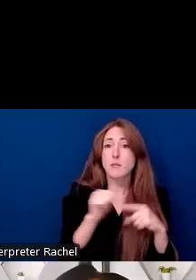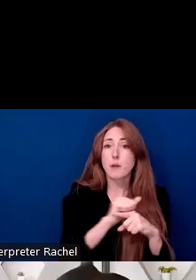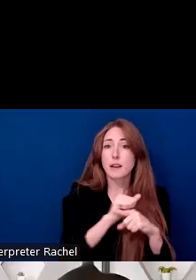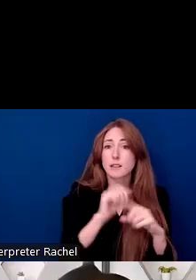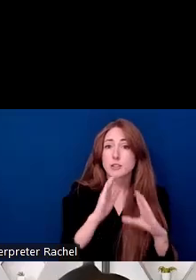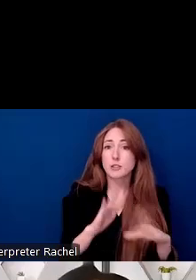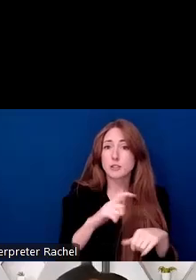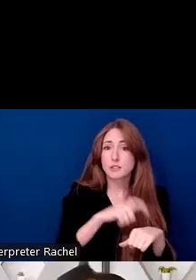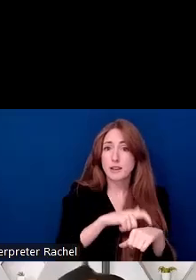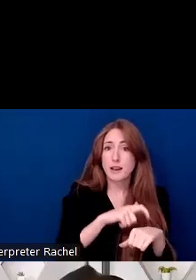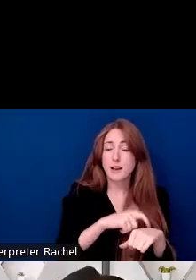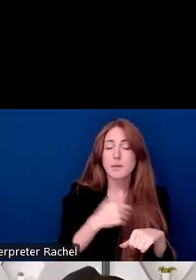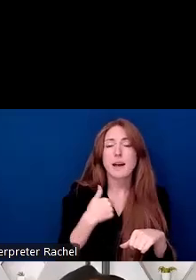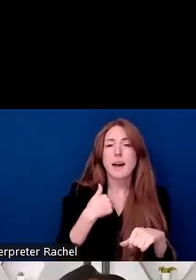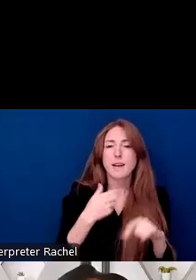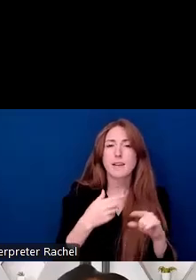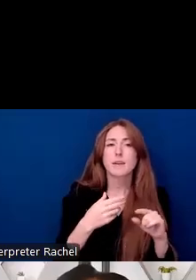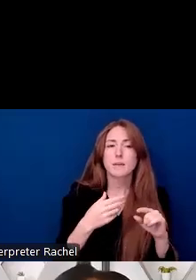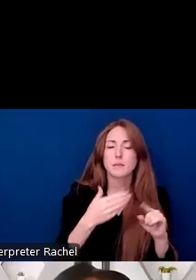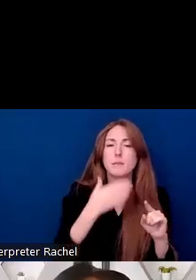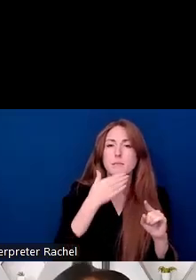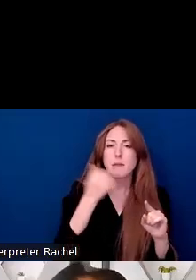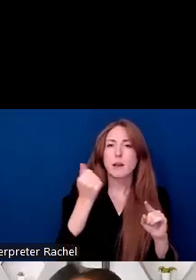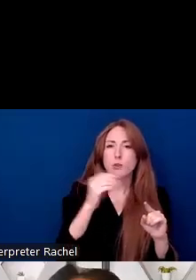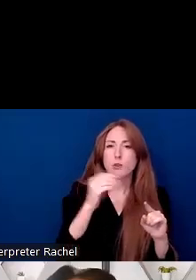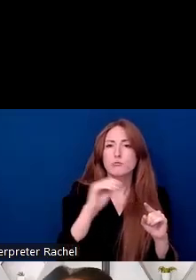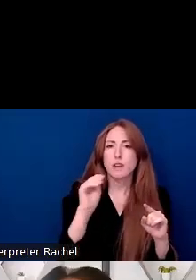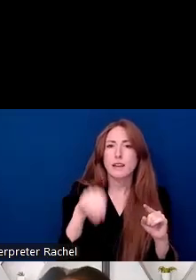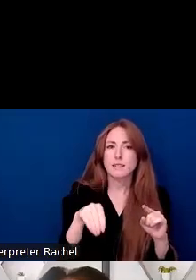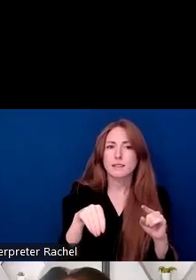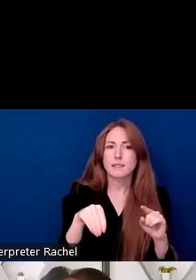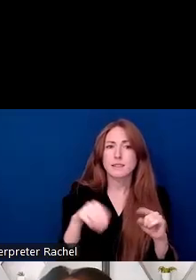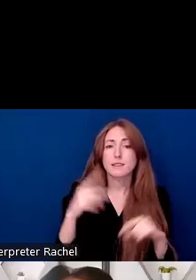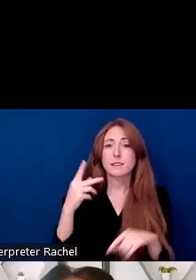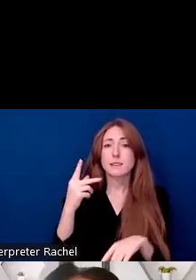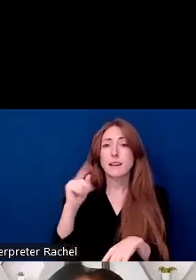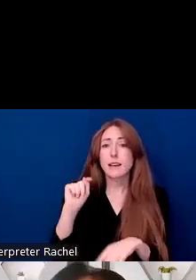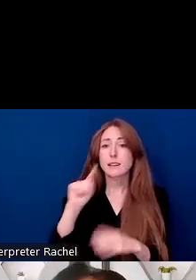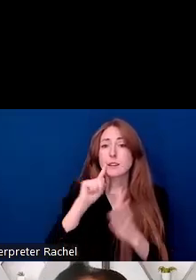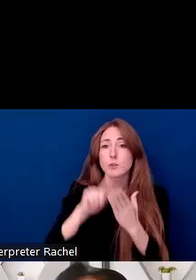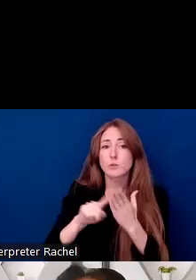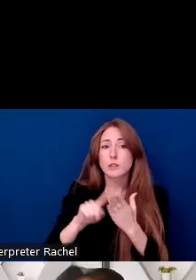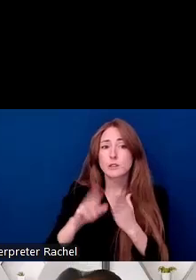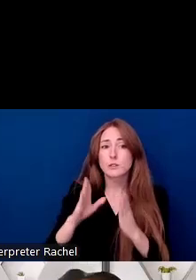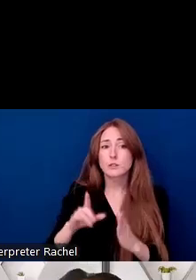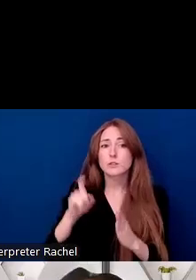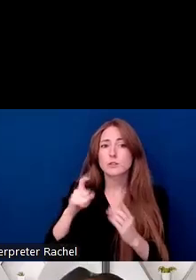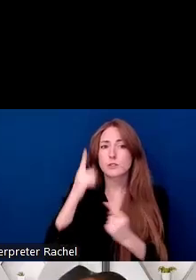rates. And also, KT researchers should consider the time required from healthcare practitioners